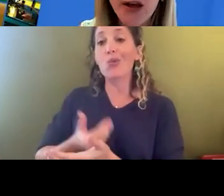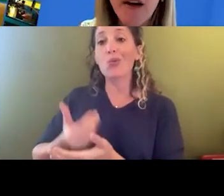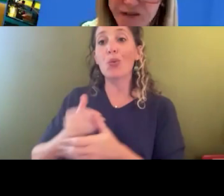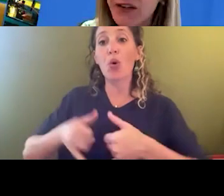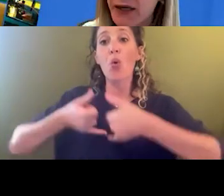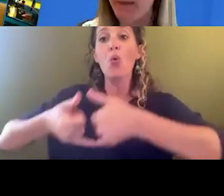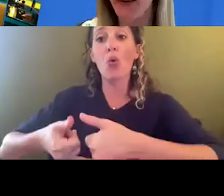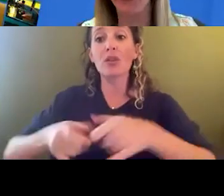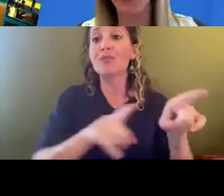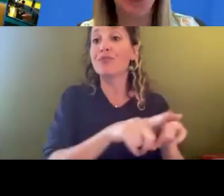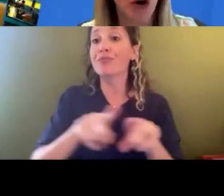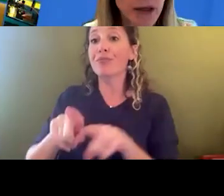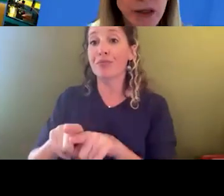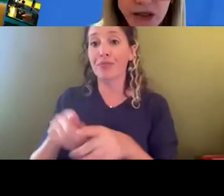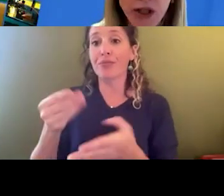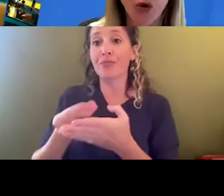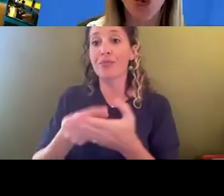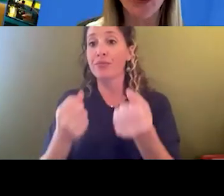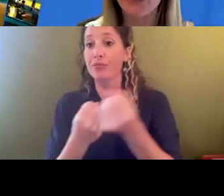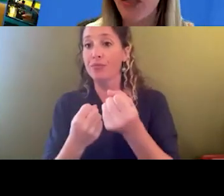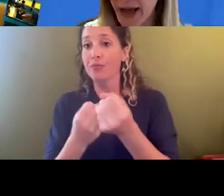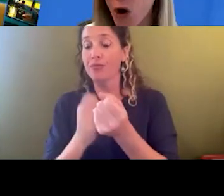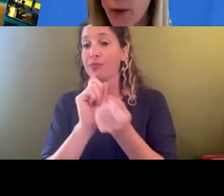funding amendments on existing awards that are